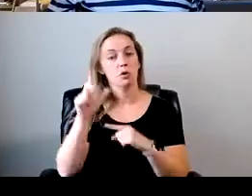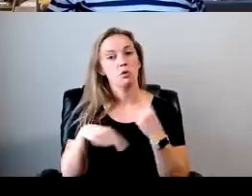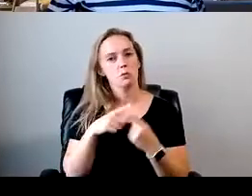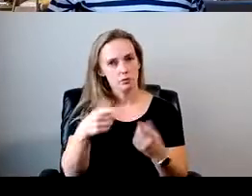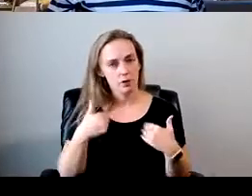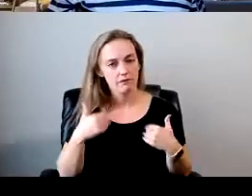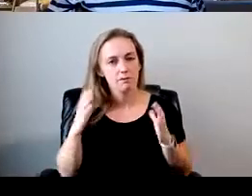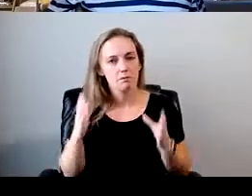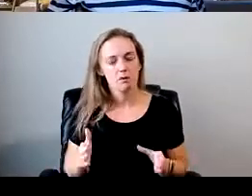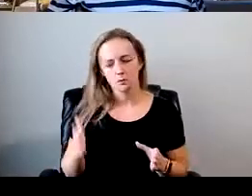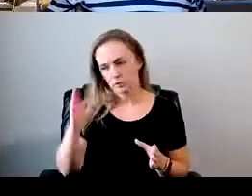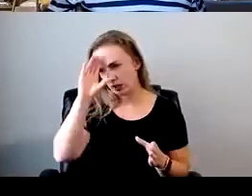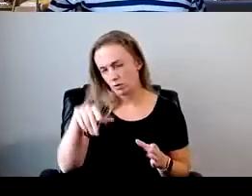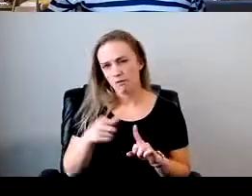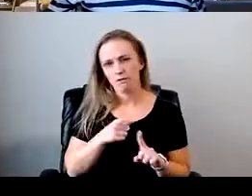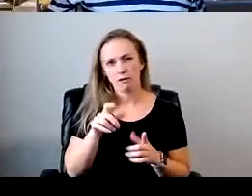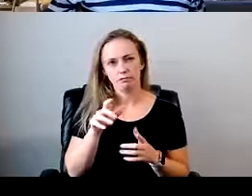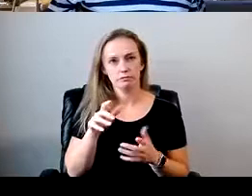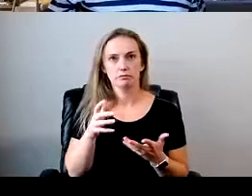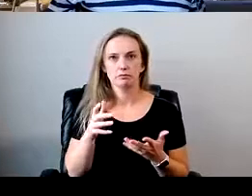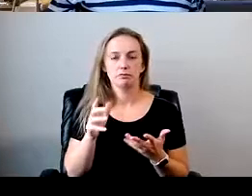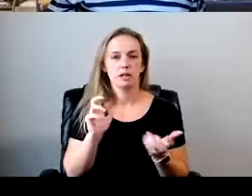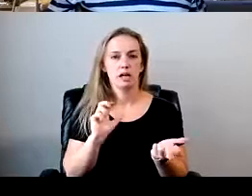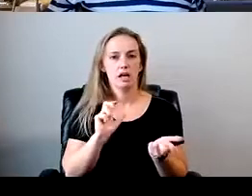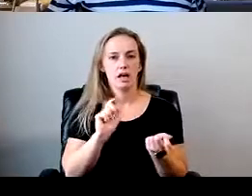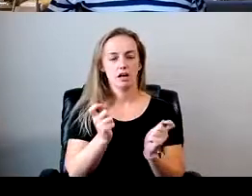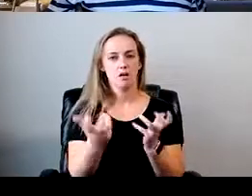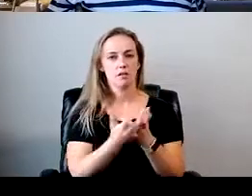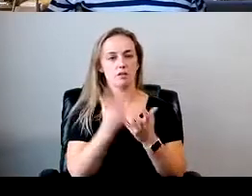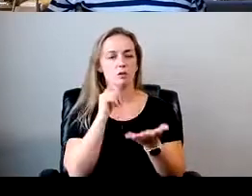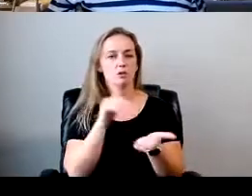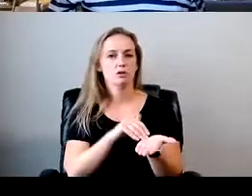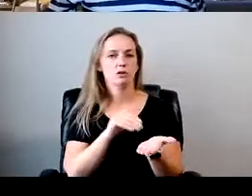from accommodations in doctor's offices. So when we talk about the Americans With Disabilities Act,